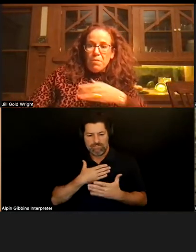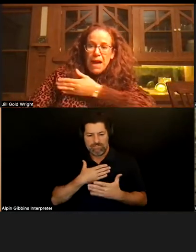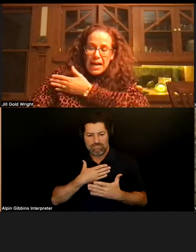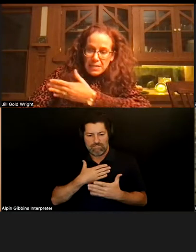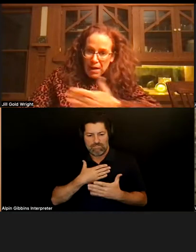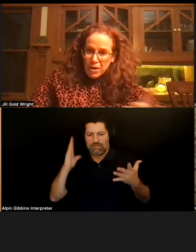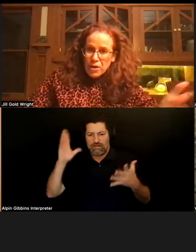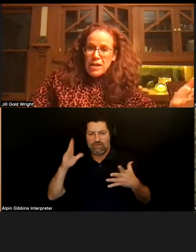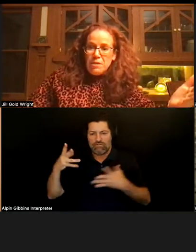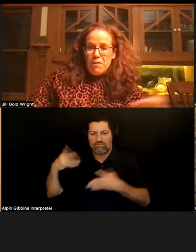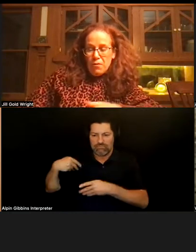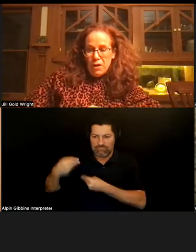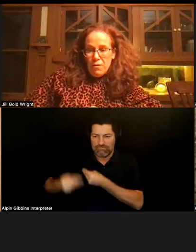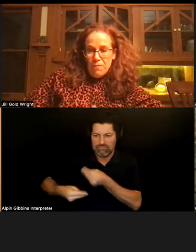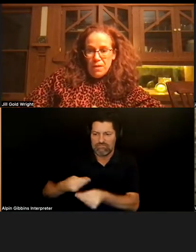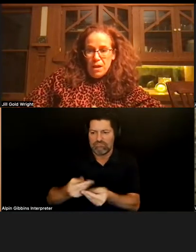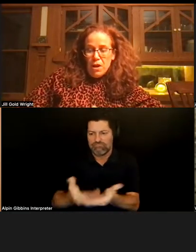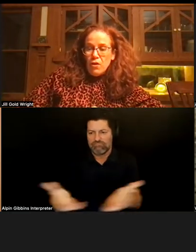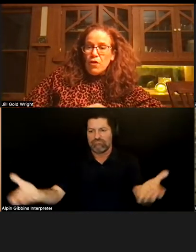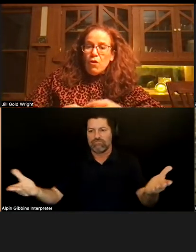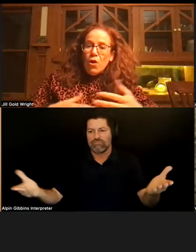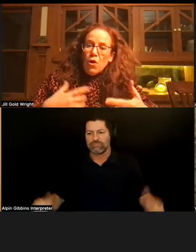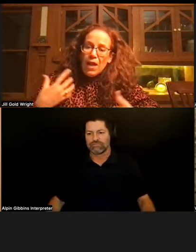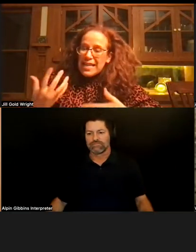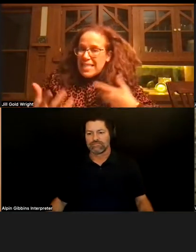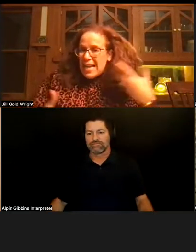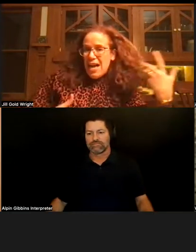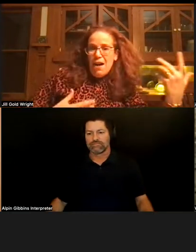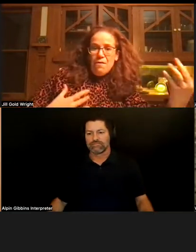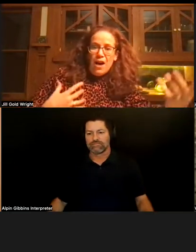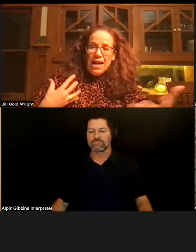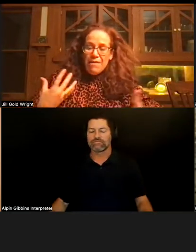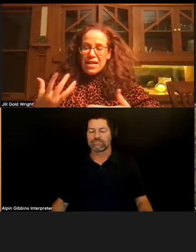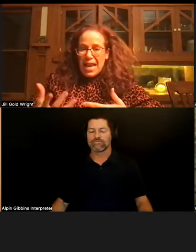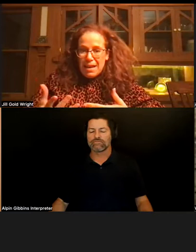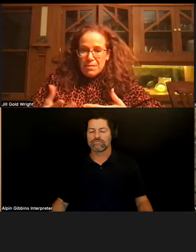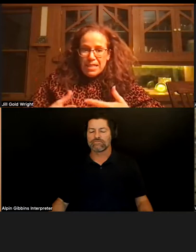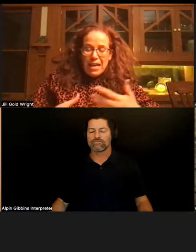will pass my goodness before you. 20:27:15 So the whole idea of God having names